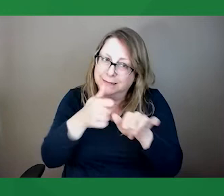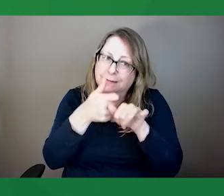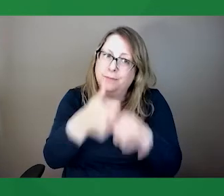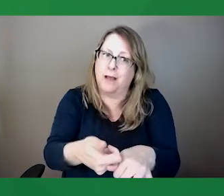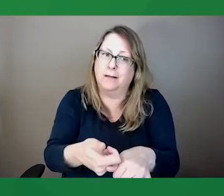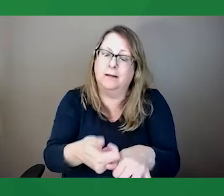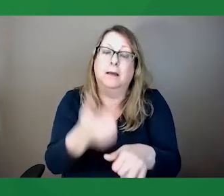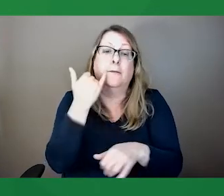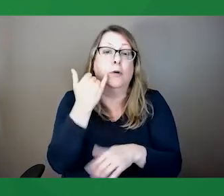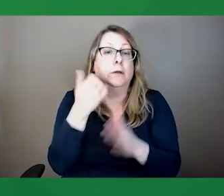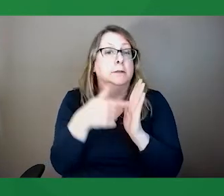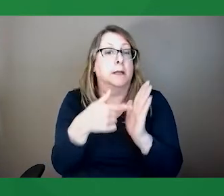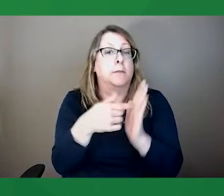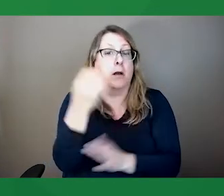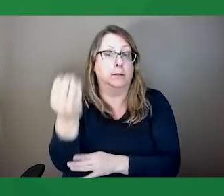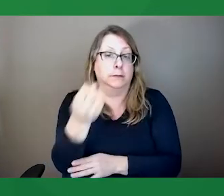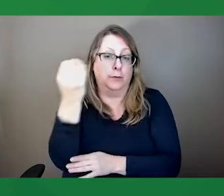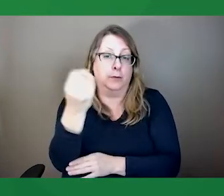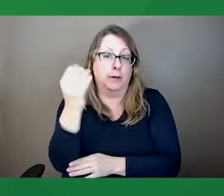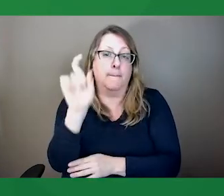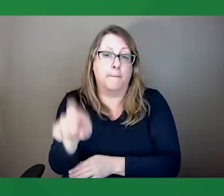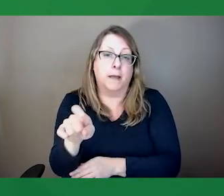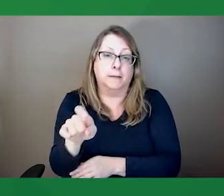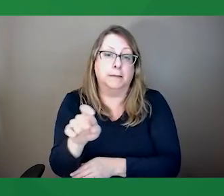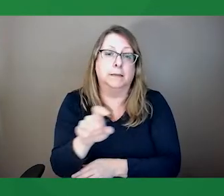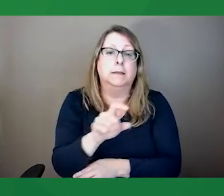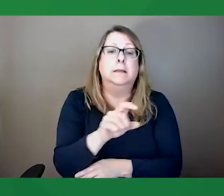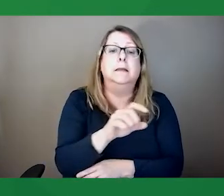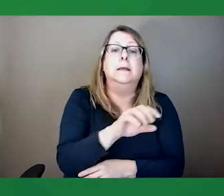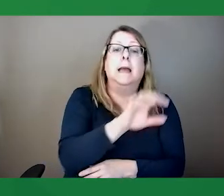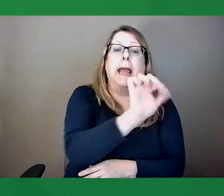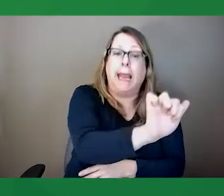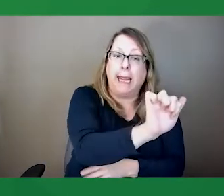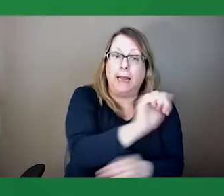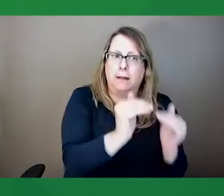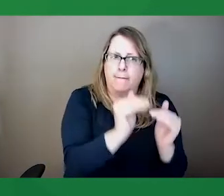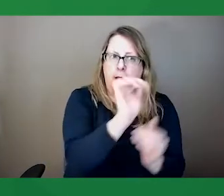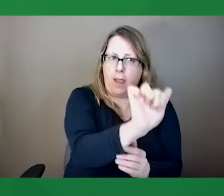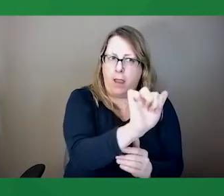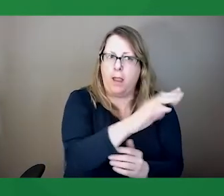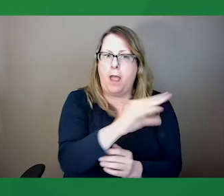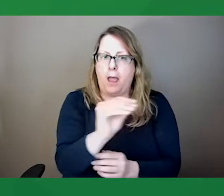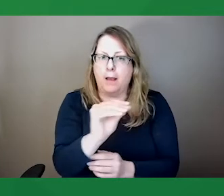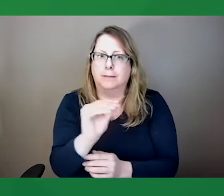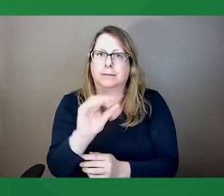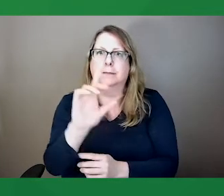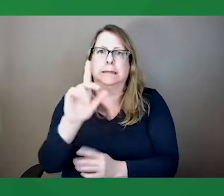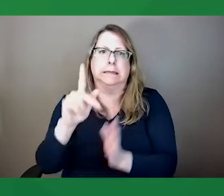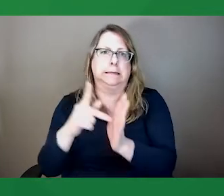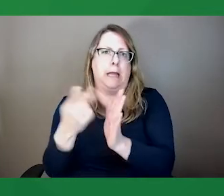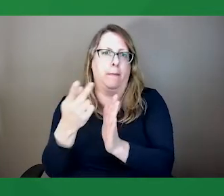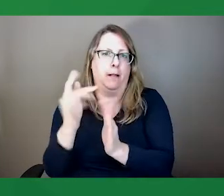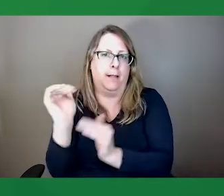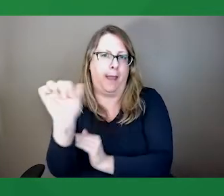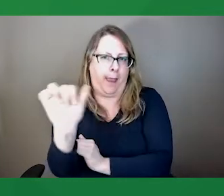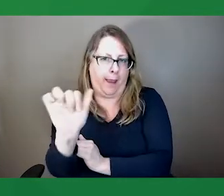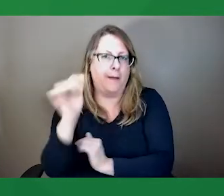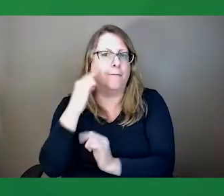In Ontario right now, you have to comply with (insignificant) A and double A of the WCAG 2.0. So that is also going to go